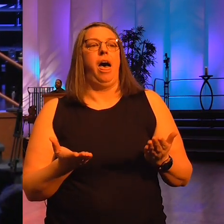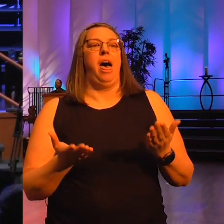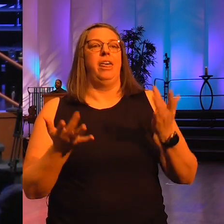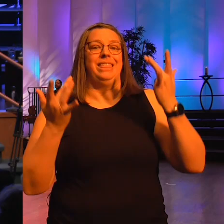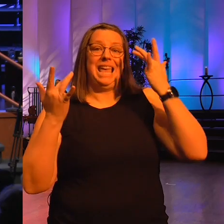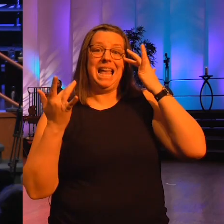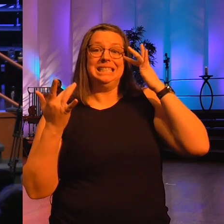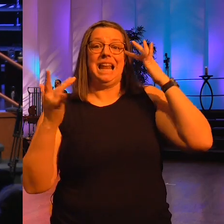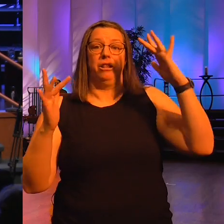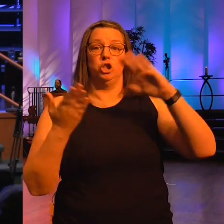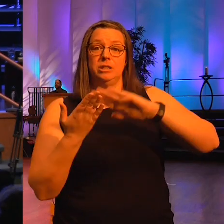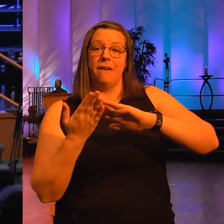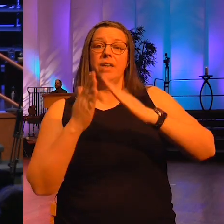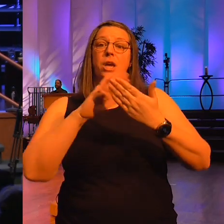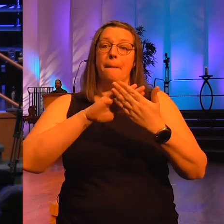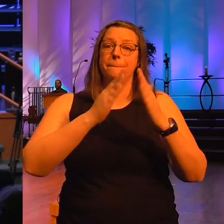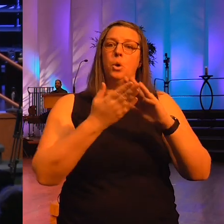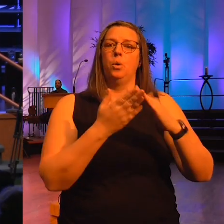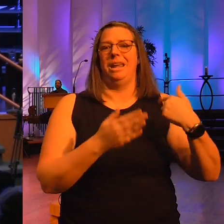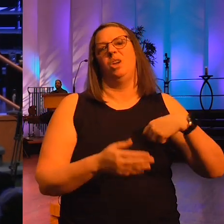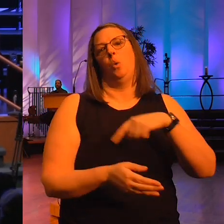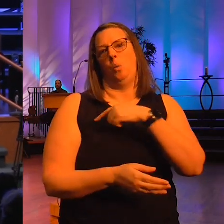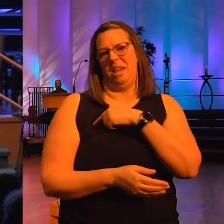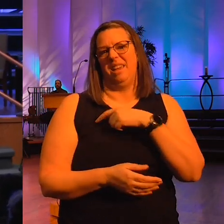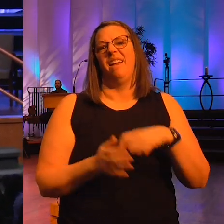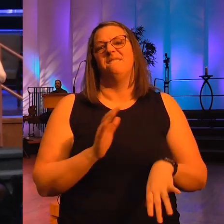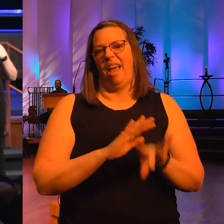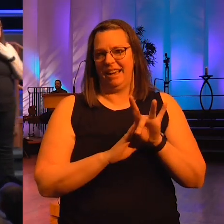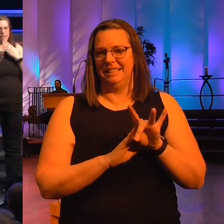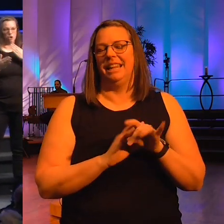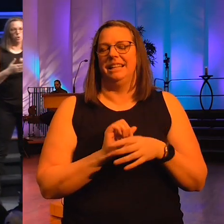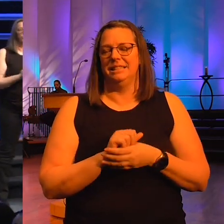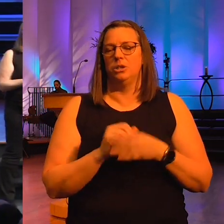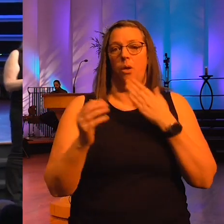we can draw from that's going to be a great event today thank you uh midweek renewal Wednesday at